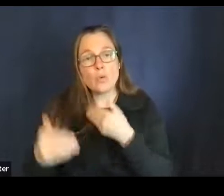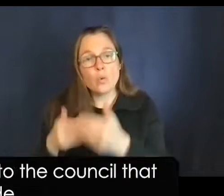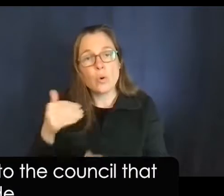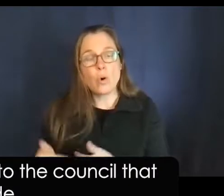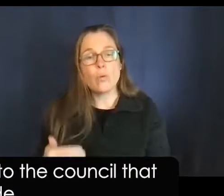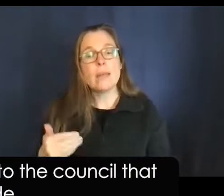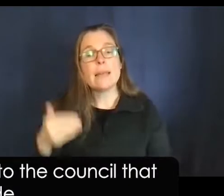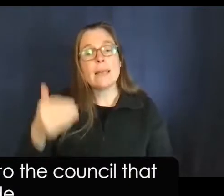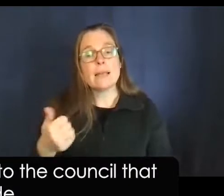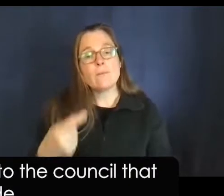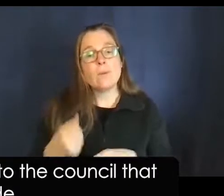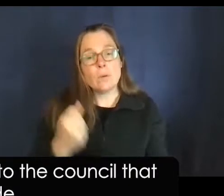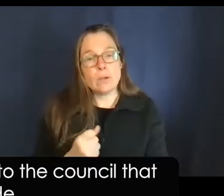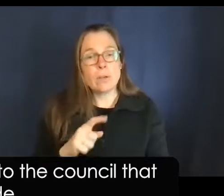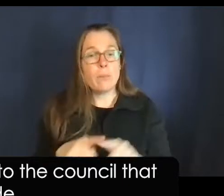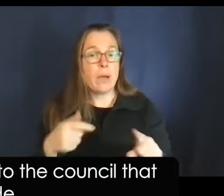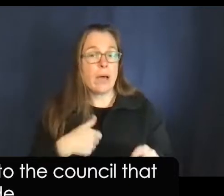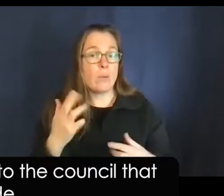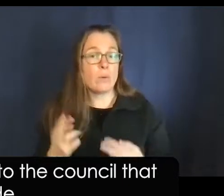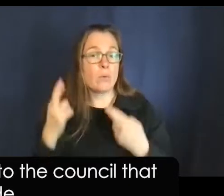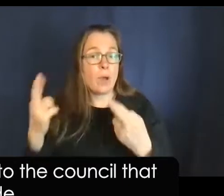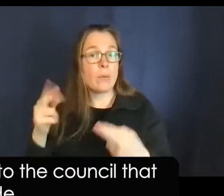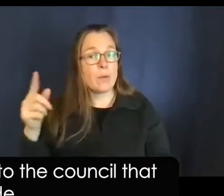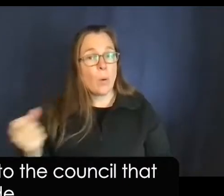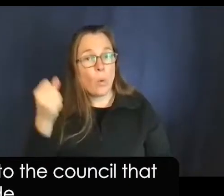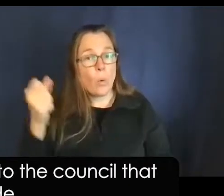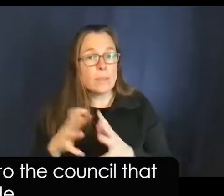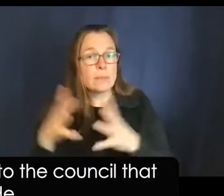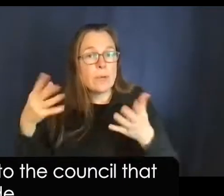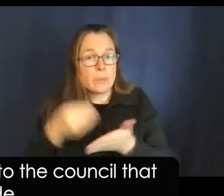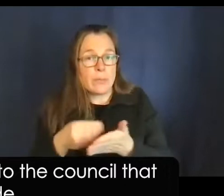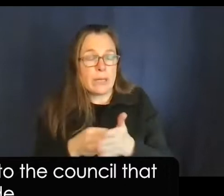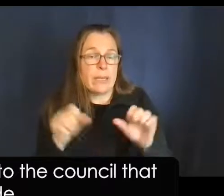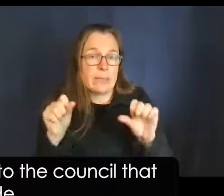But we'll be recommending to the council that they set aside as much as they can at this point, when we have the resources,